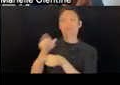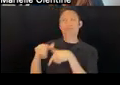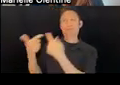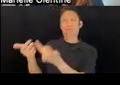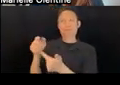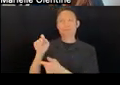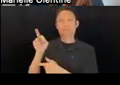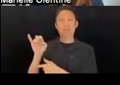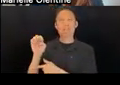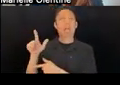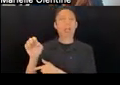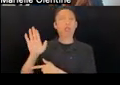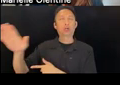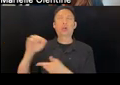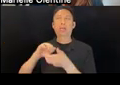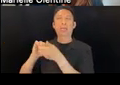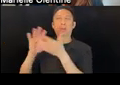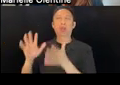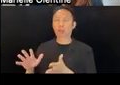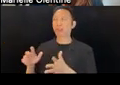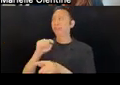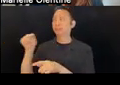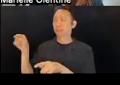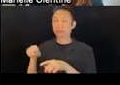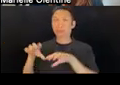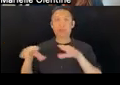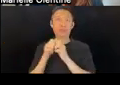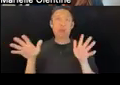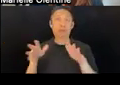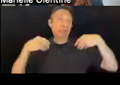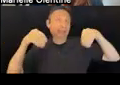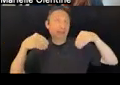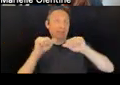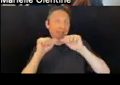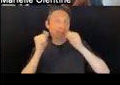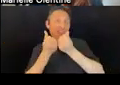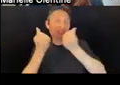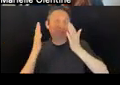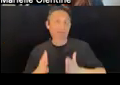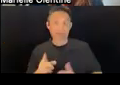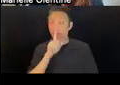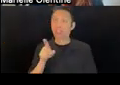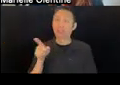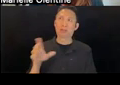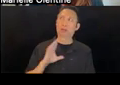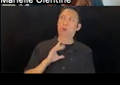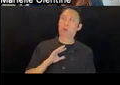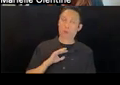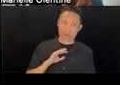genesis of a lot of this information in this presentation comes from. But to give you more of the filmmaker view today,